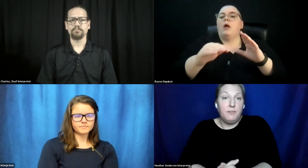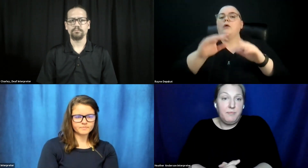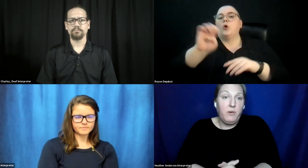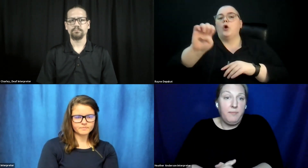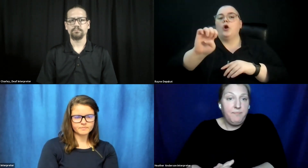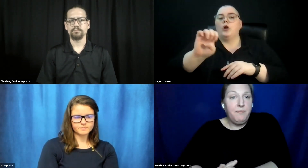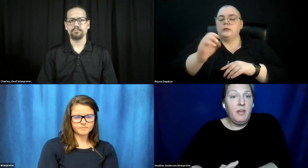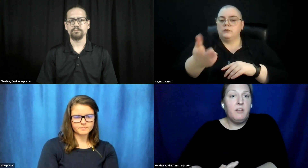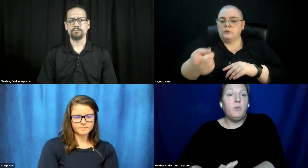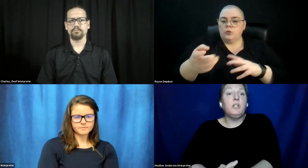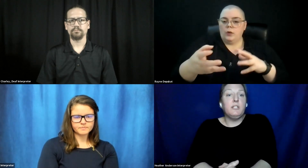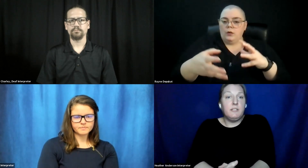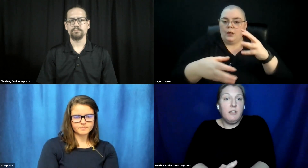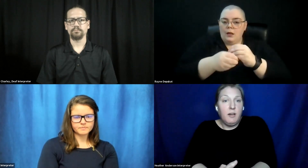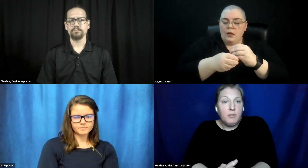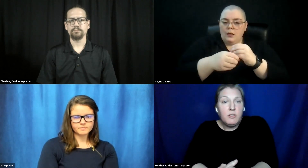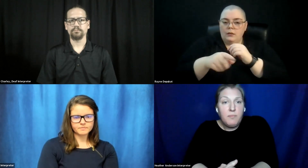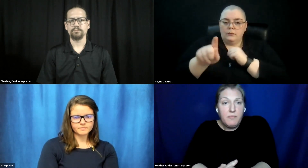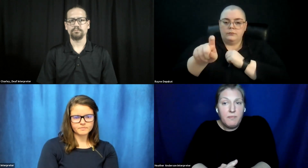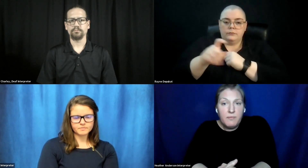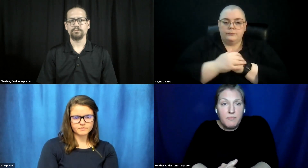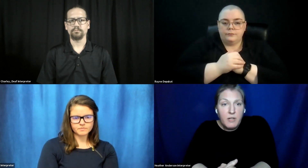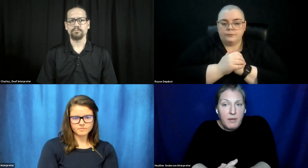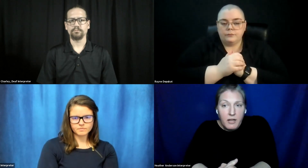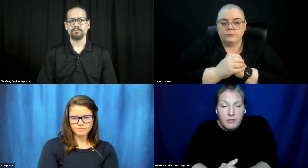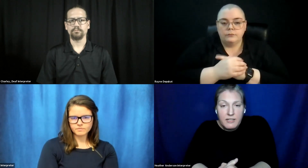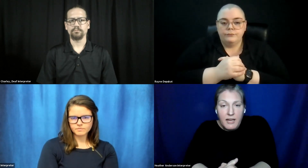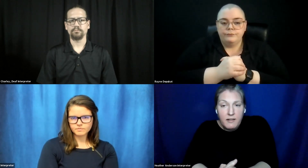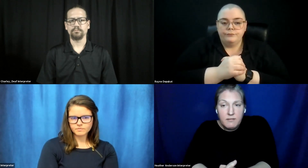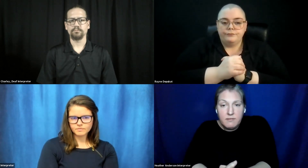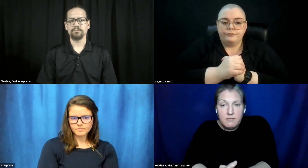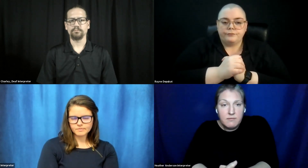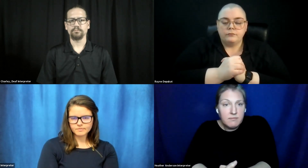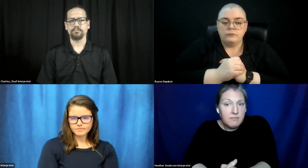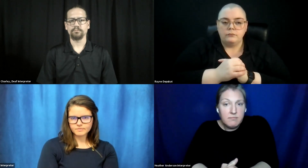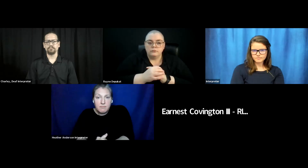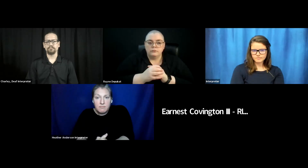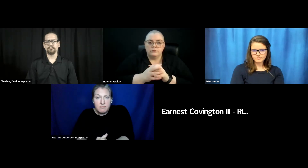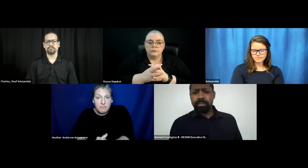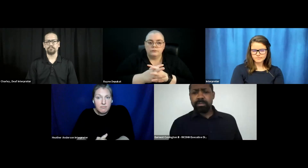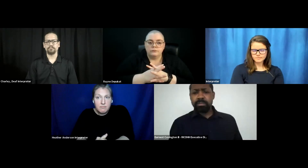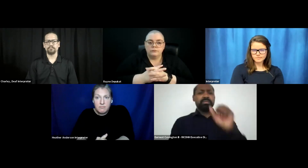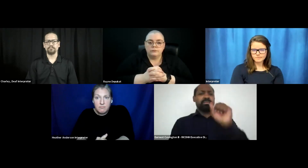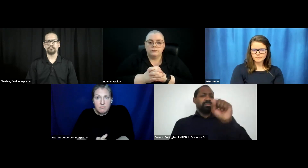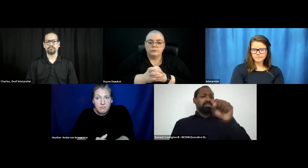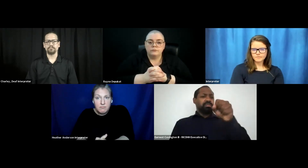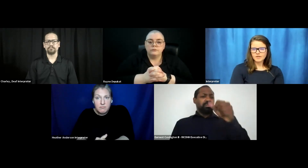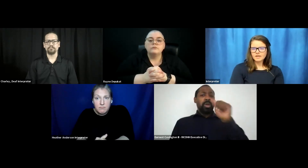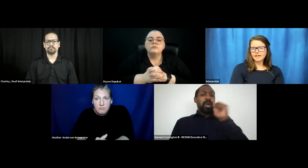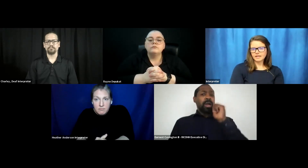Me said she's good. Okay. So Ernest, could you come, come back on you like to add.